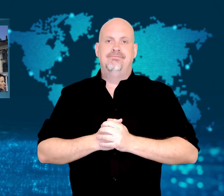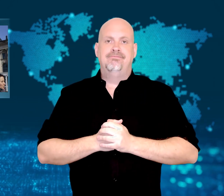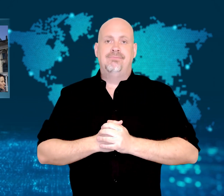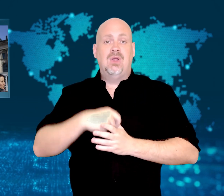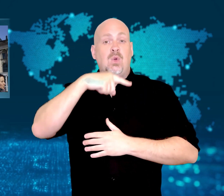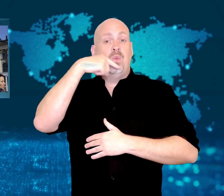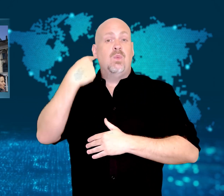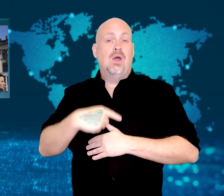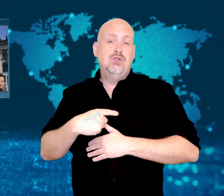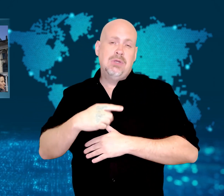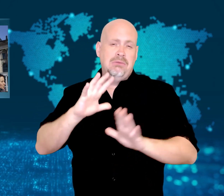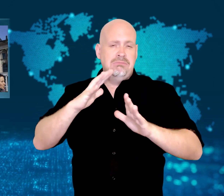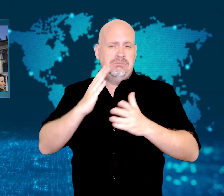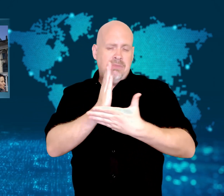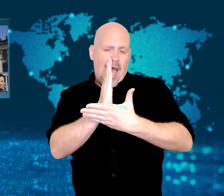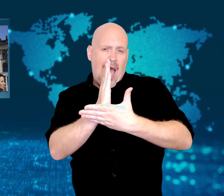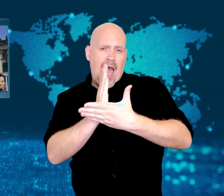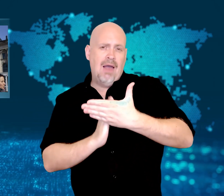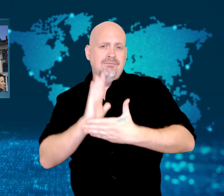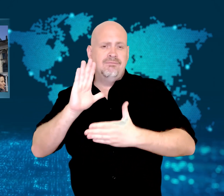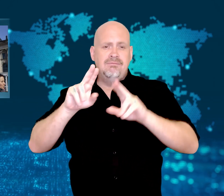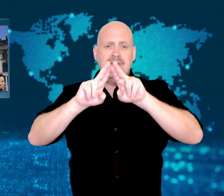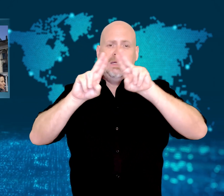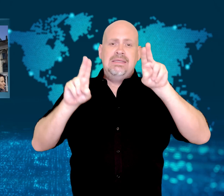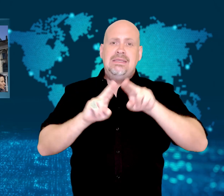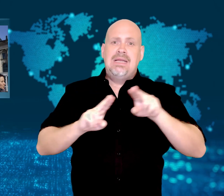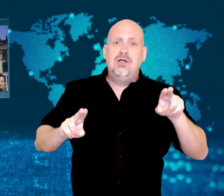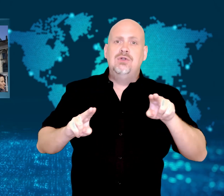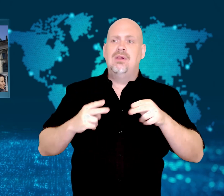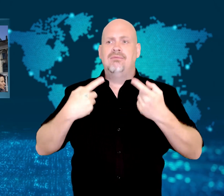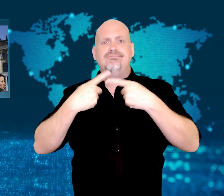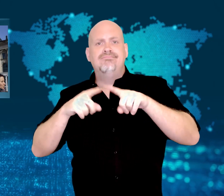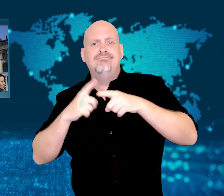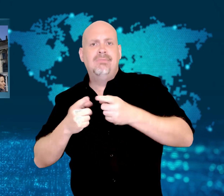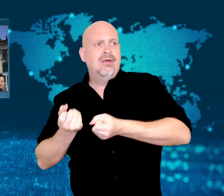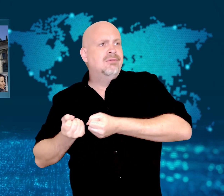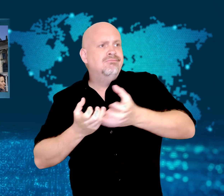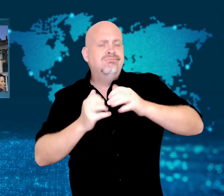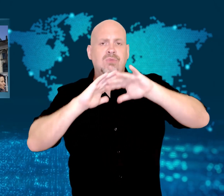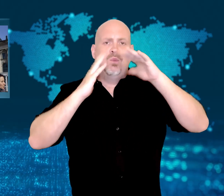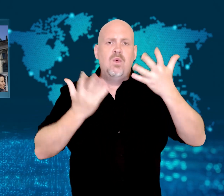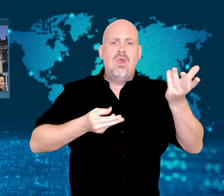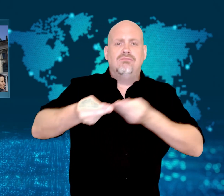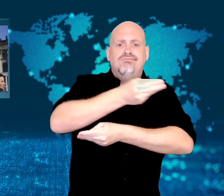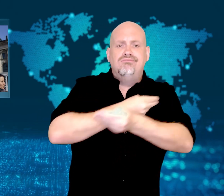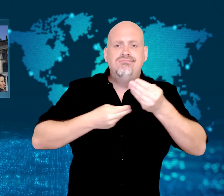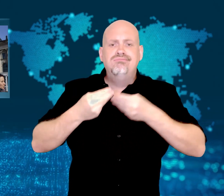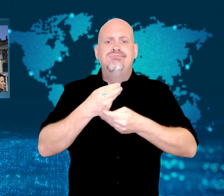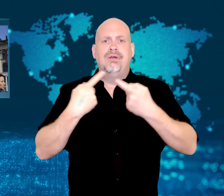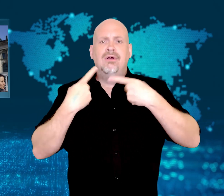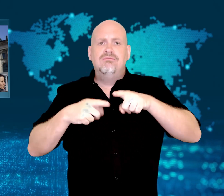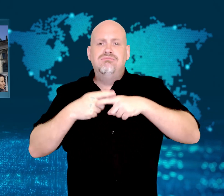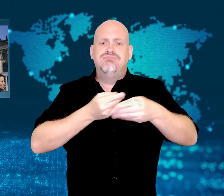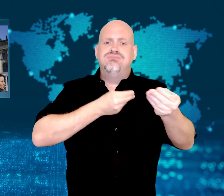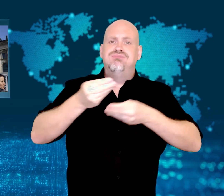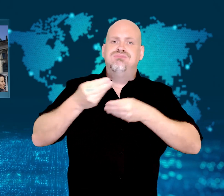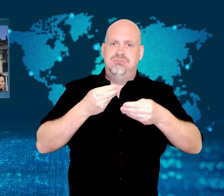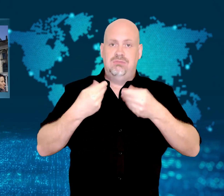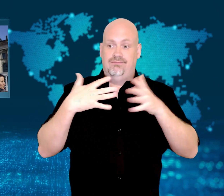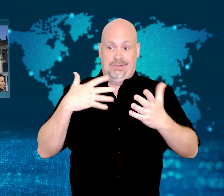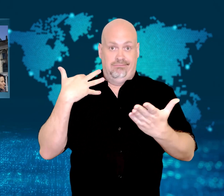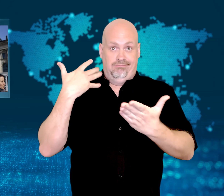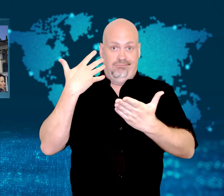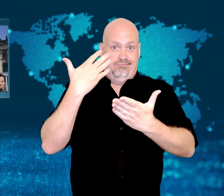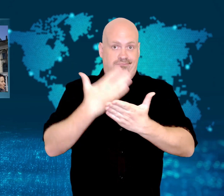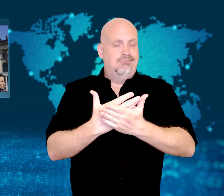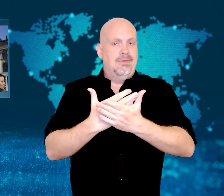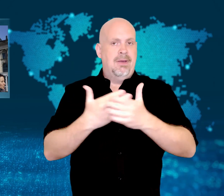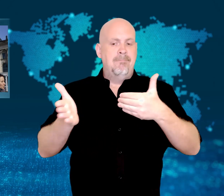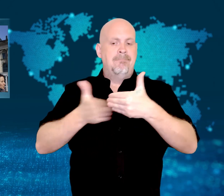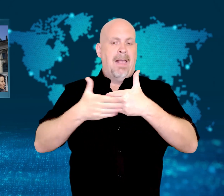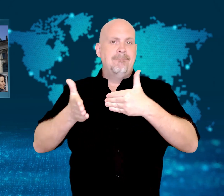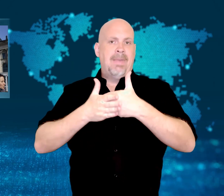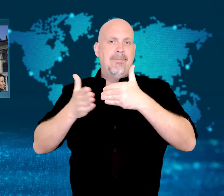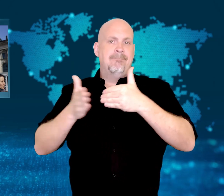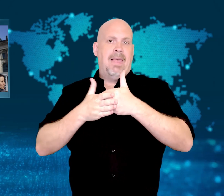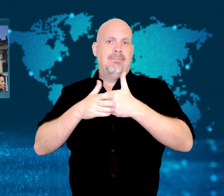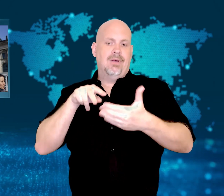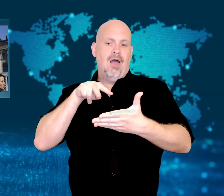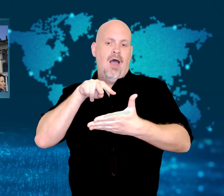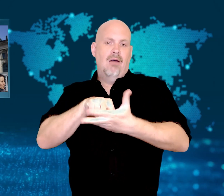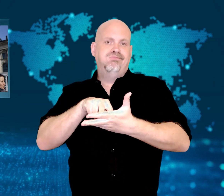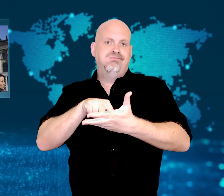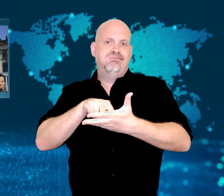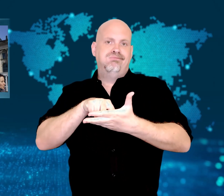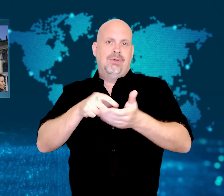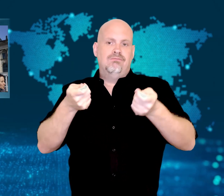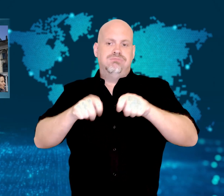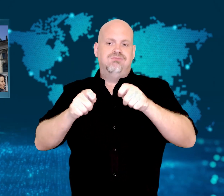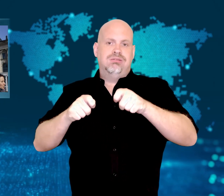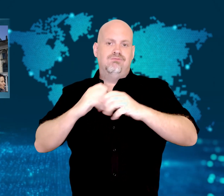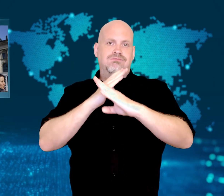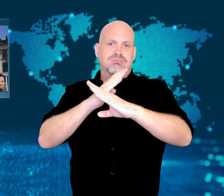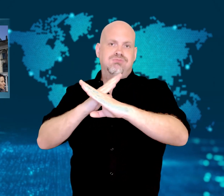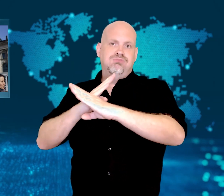and foreign trade have been frozen or blocked.